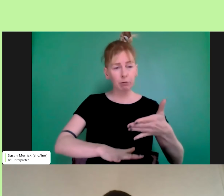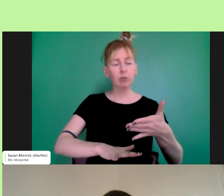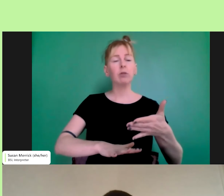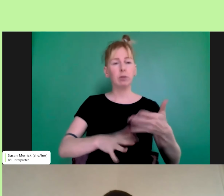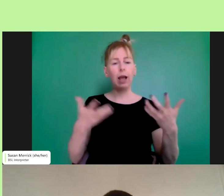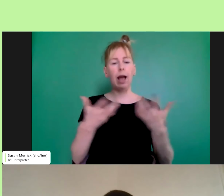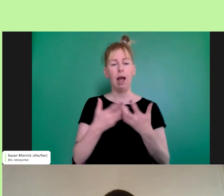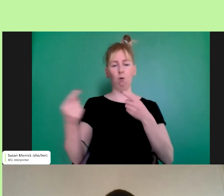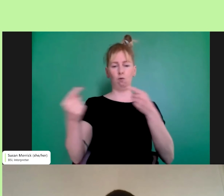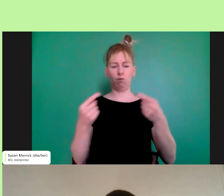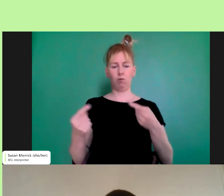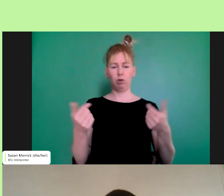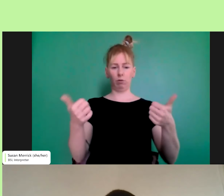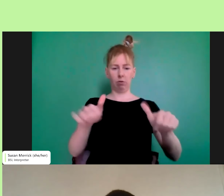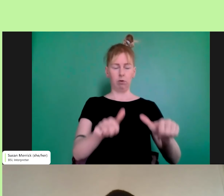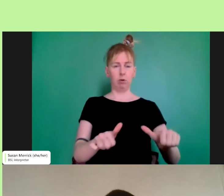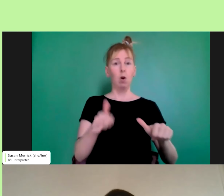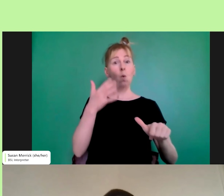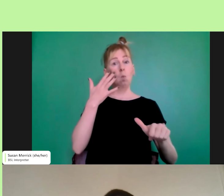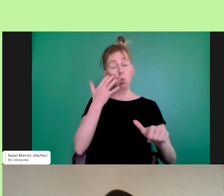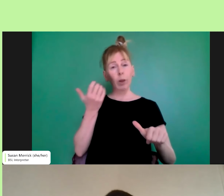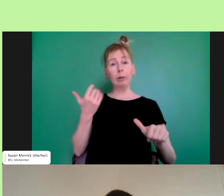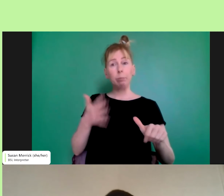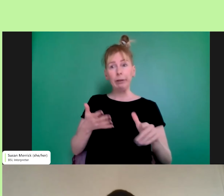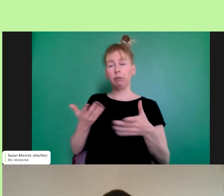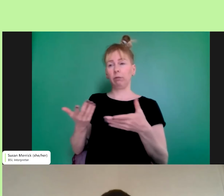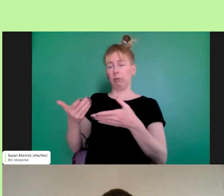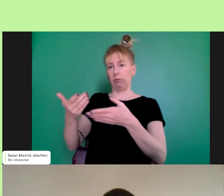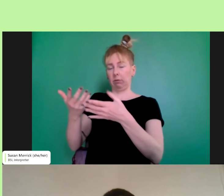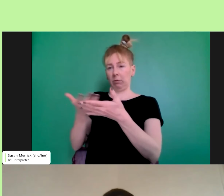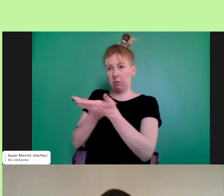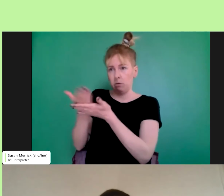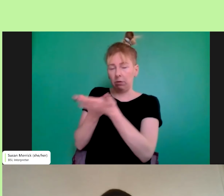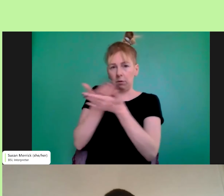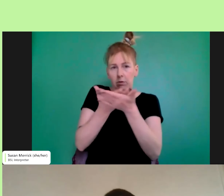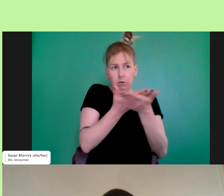with differing needs, personal needs, and in terms of the art they're working